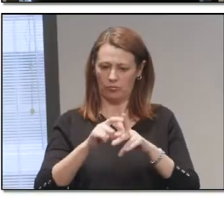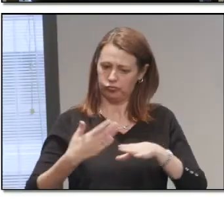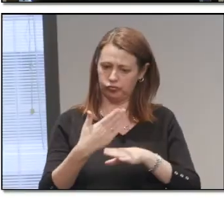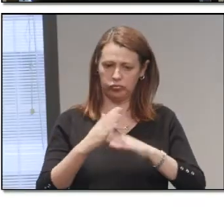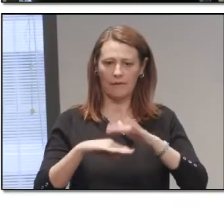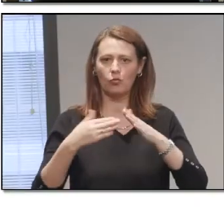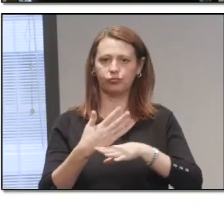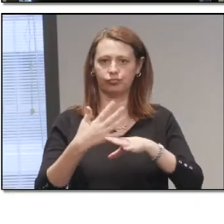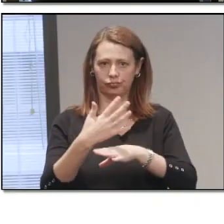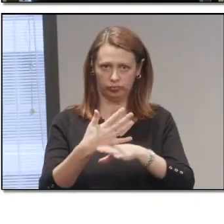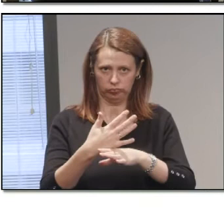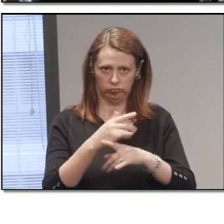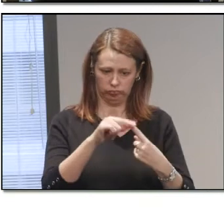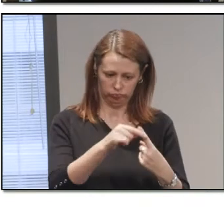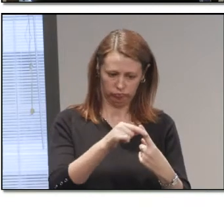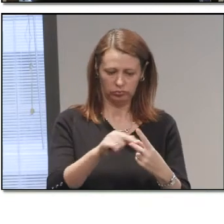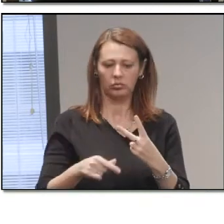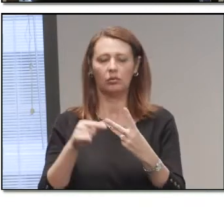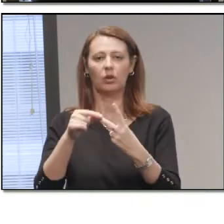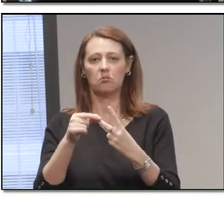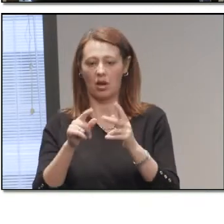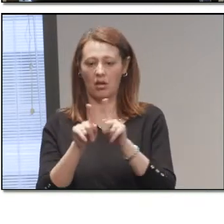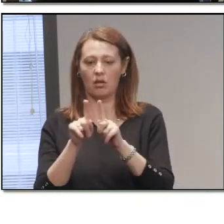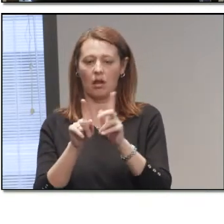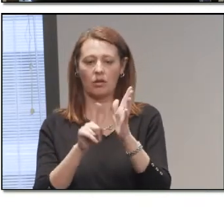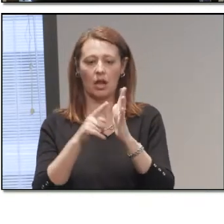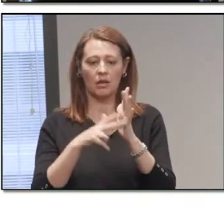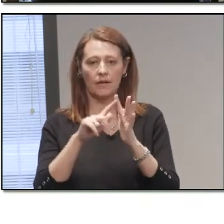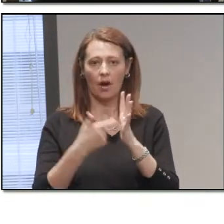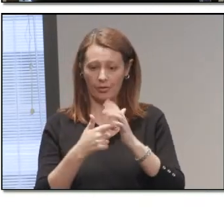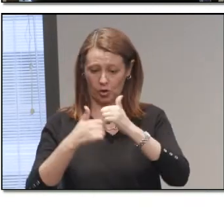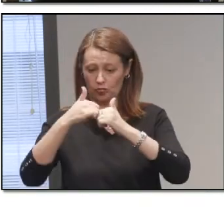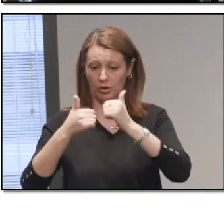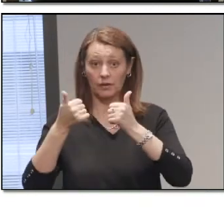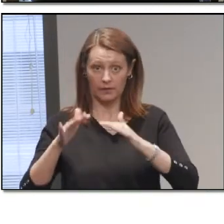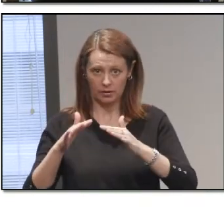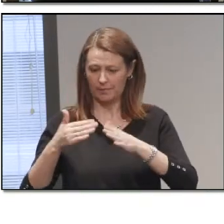whereas things like the liver the structure is complete but the function is not full,